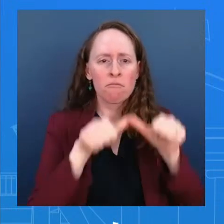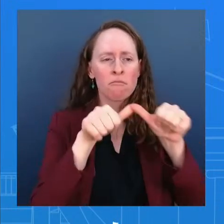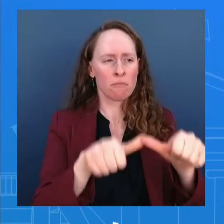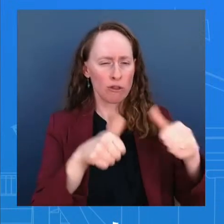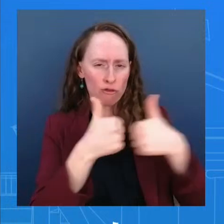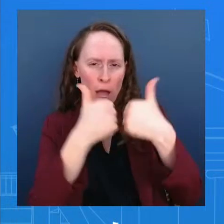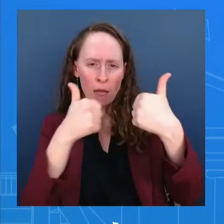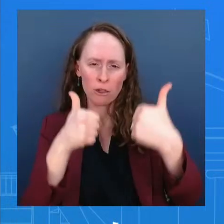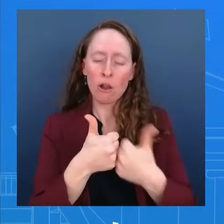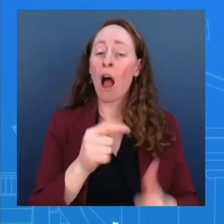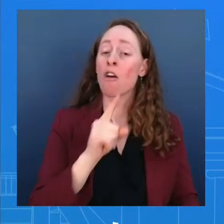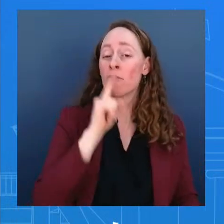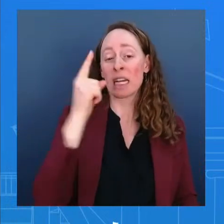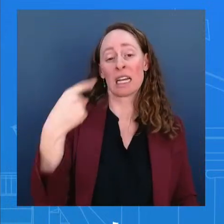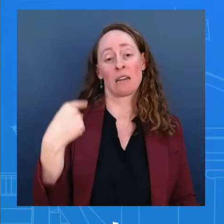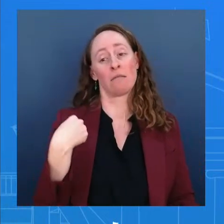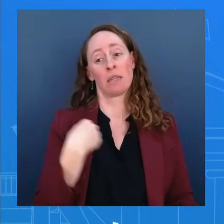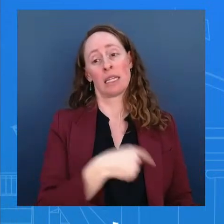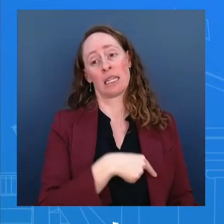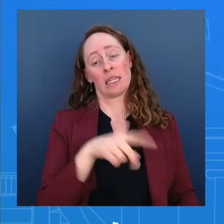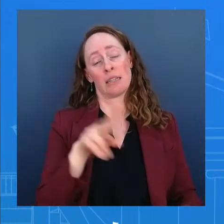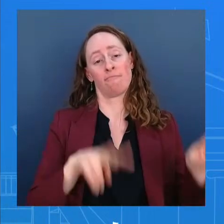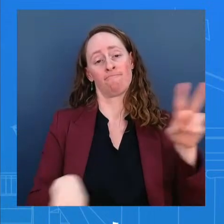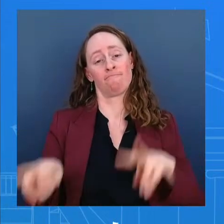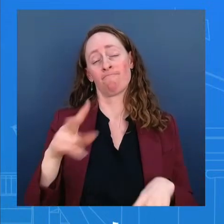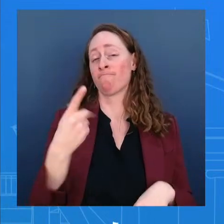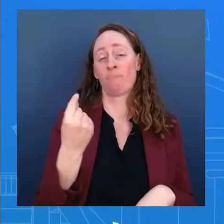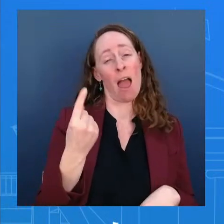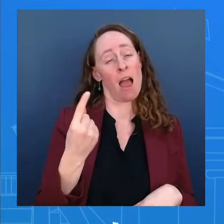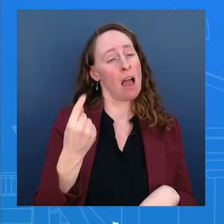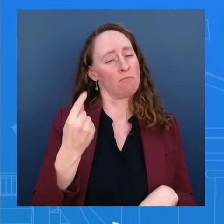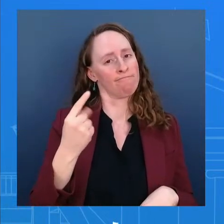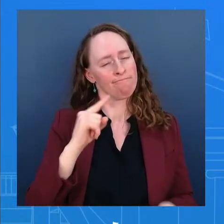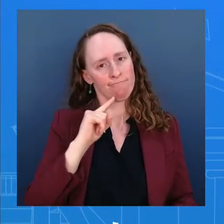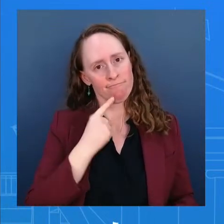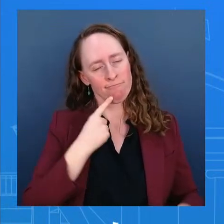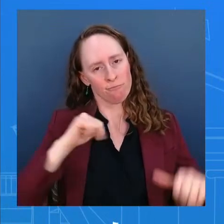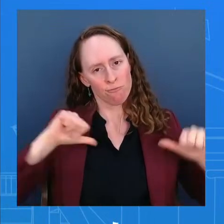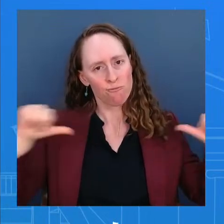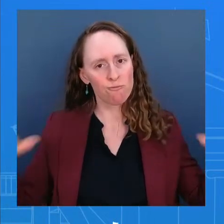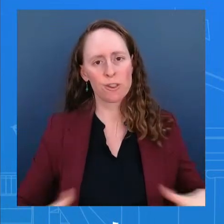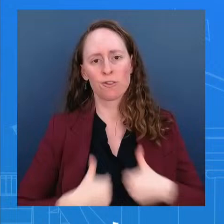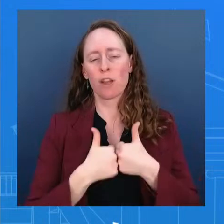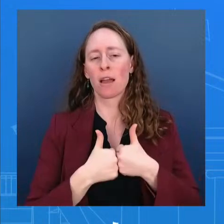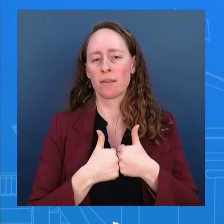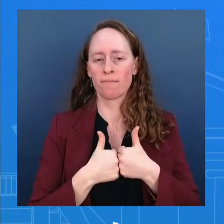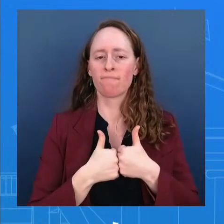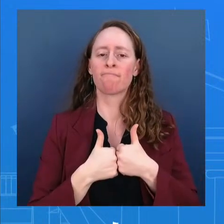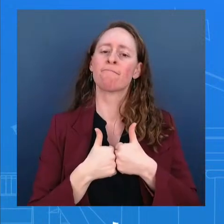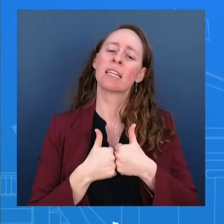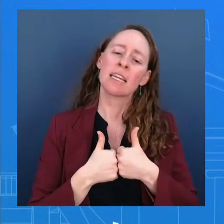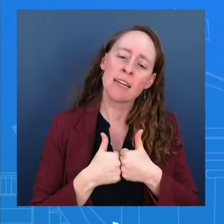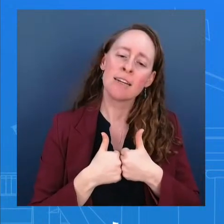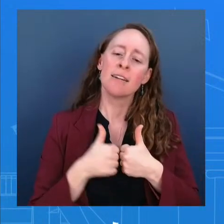happening in the world right now is the scale, pace, and breathtaking speed